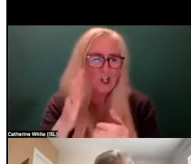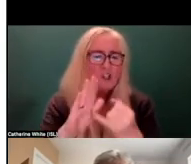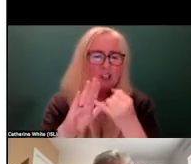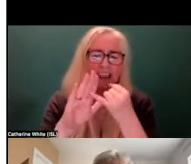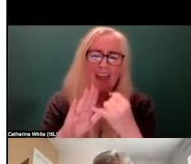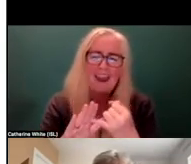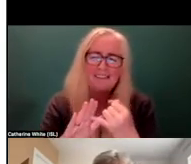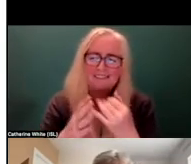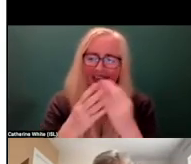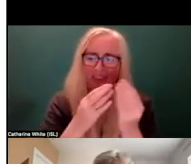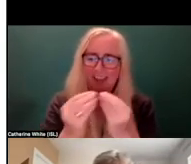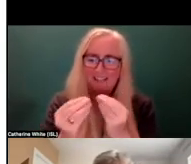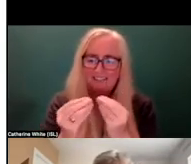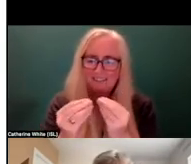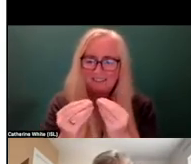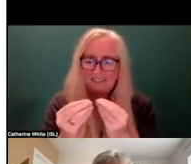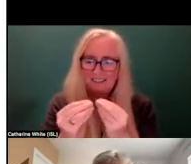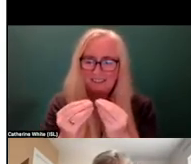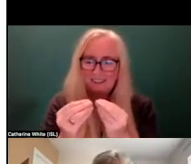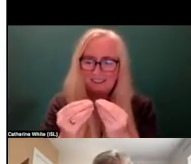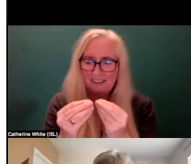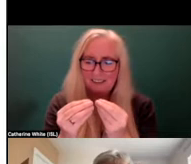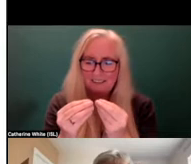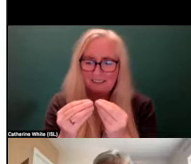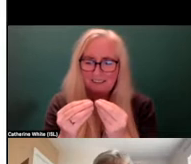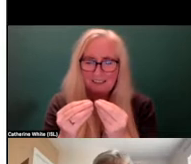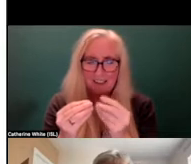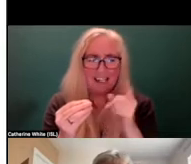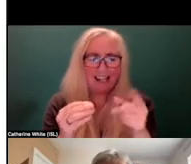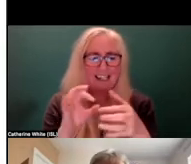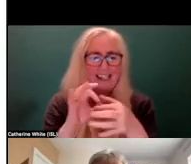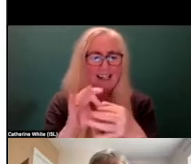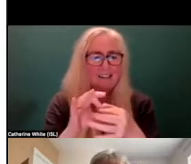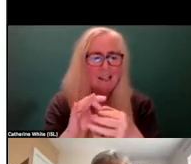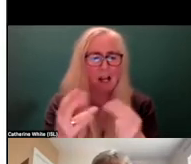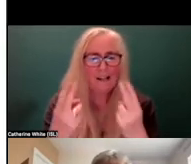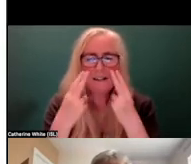So I think the last impulse before moving on is I suppose around common